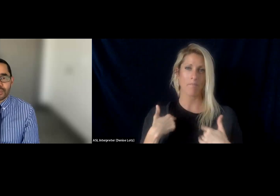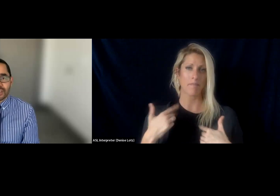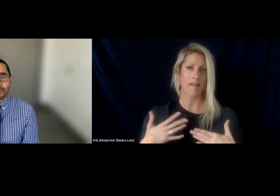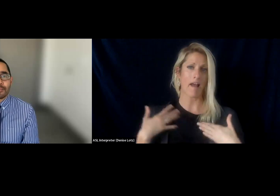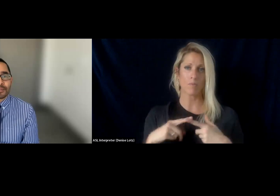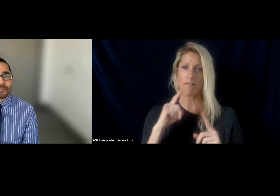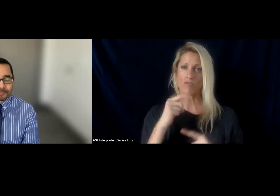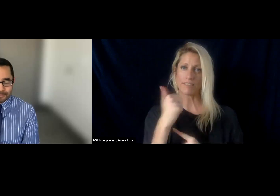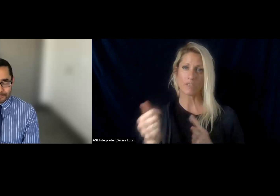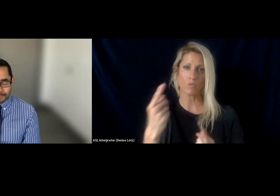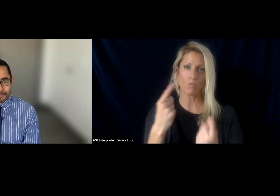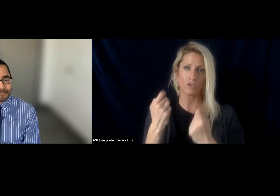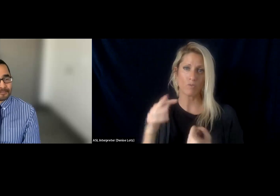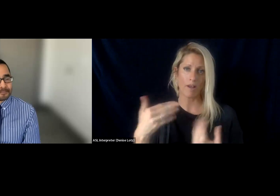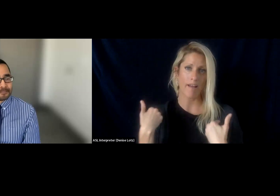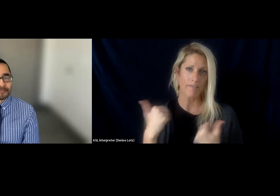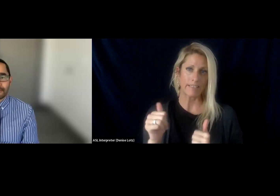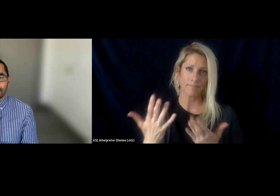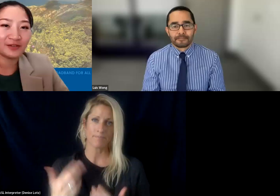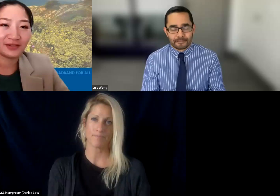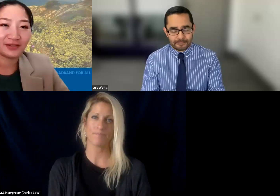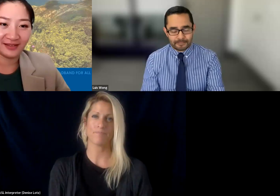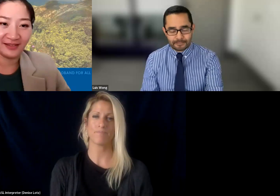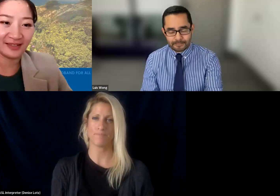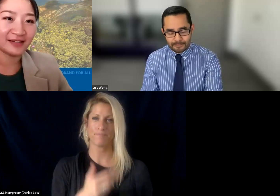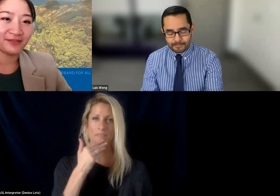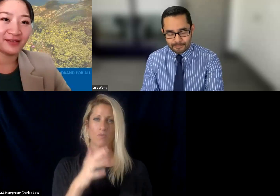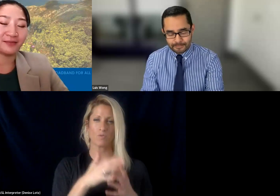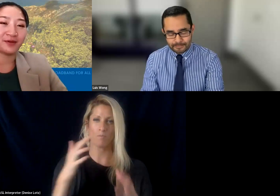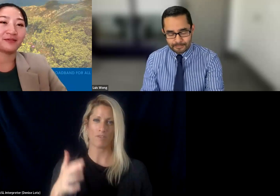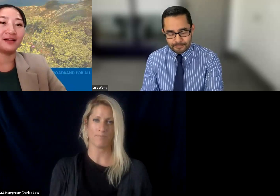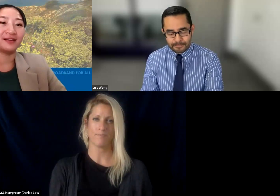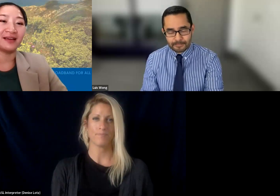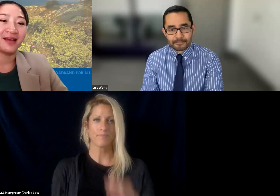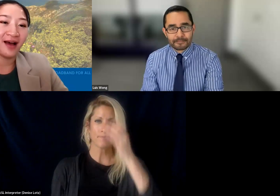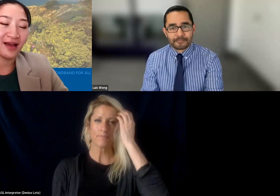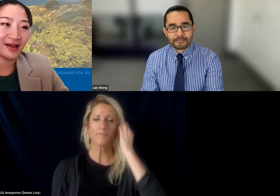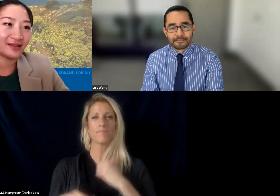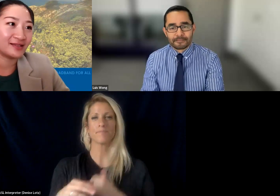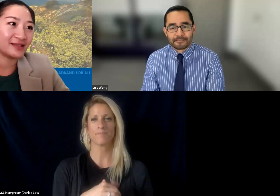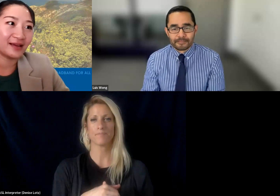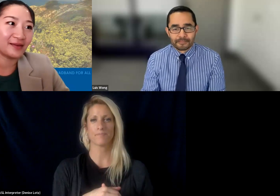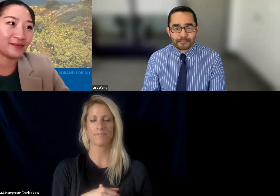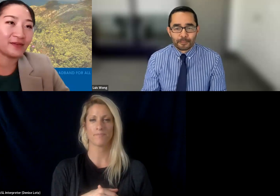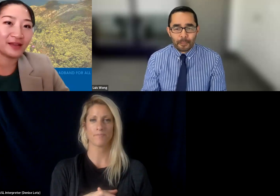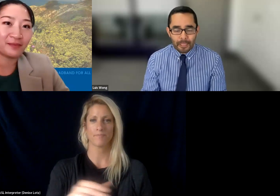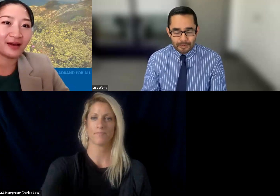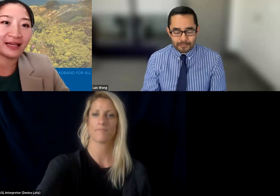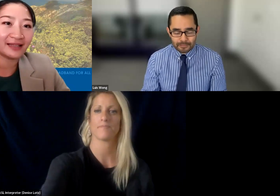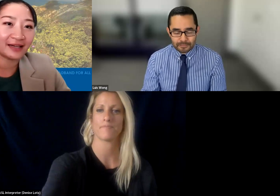when the time comes. Thank you so much. Yes, and definitely. The Imperial Valley has been